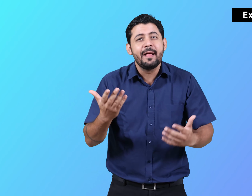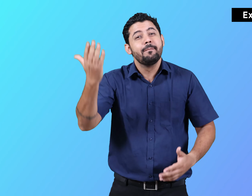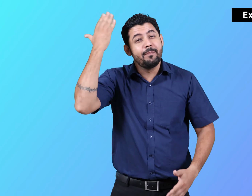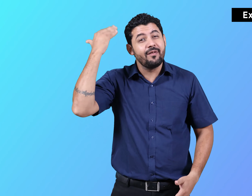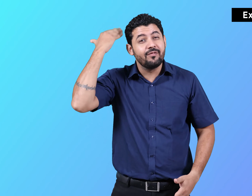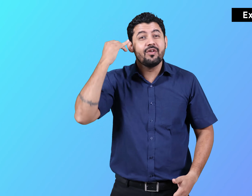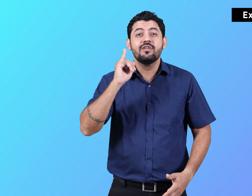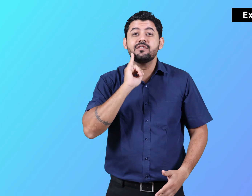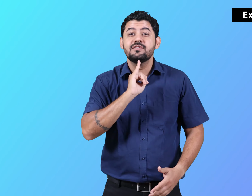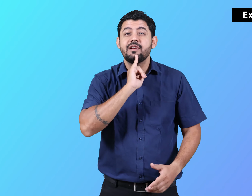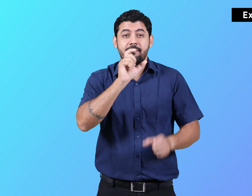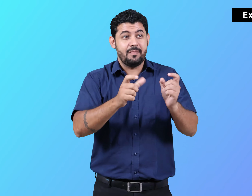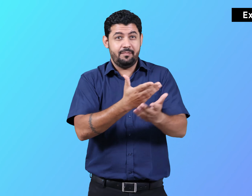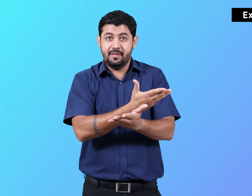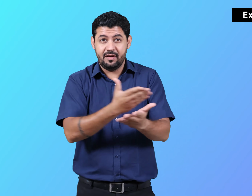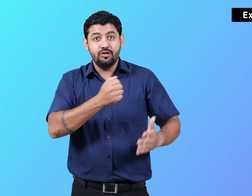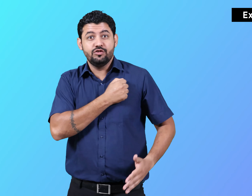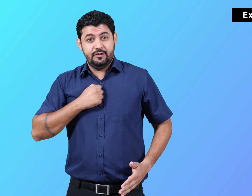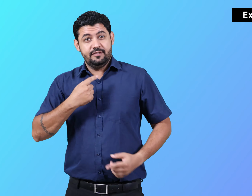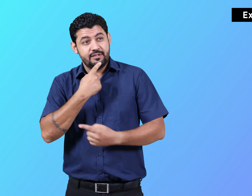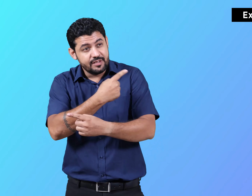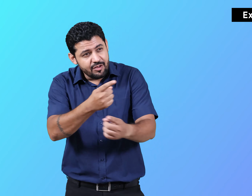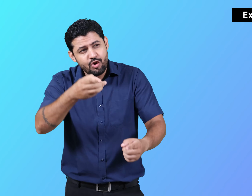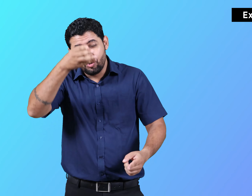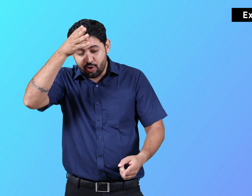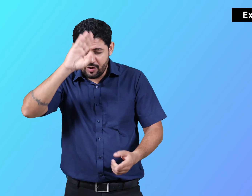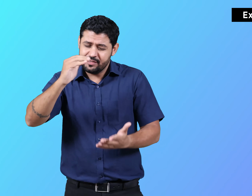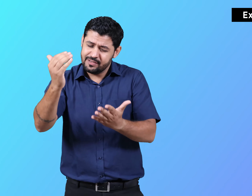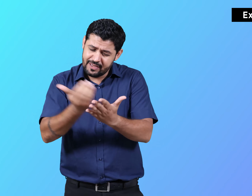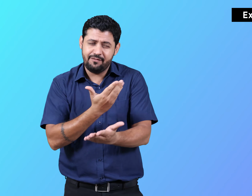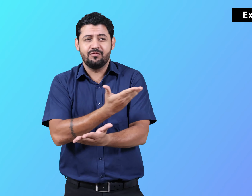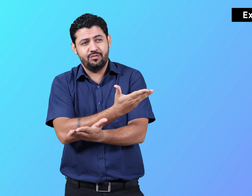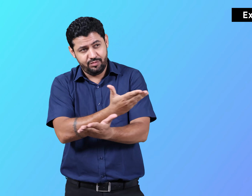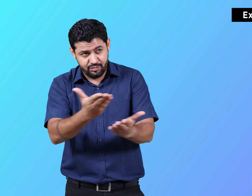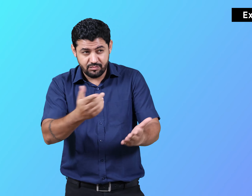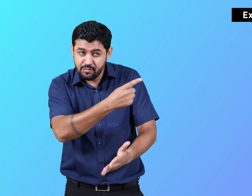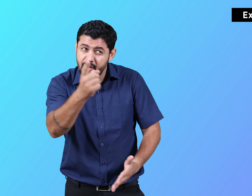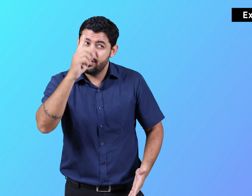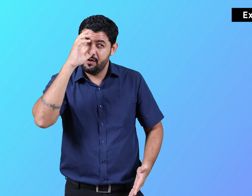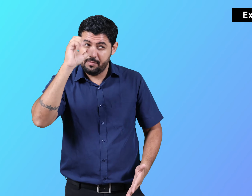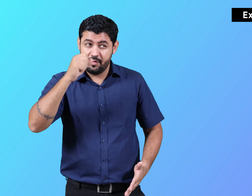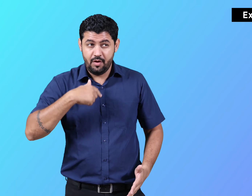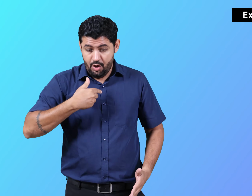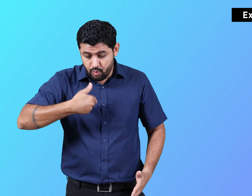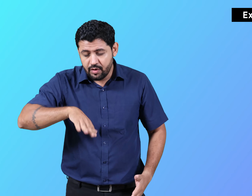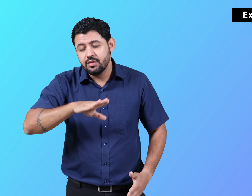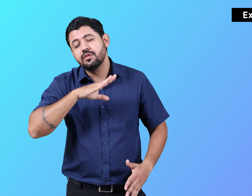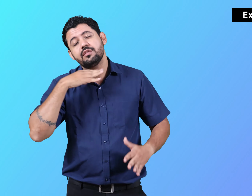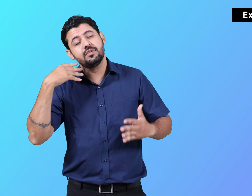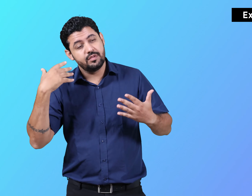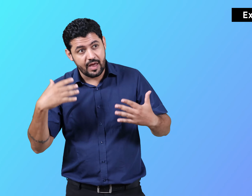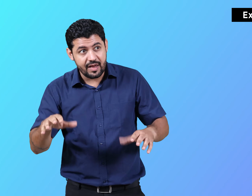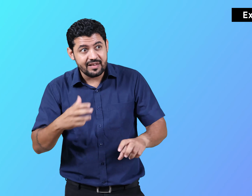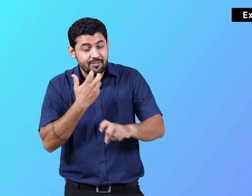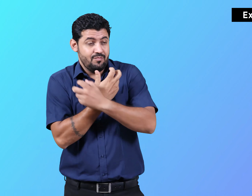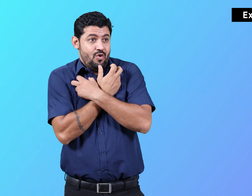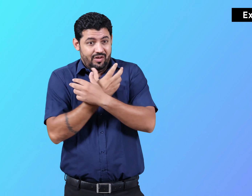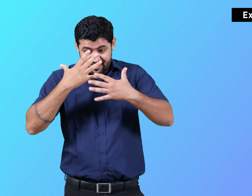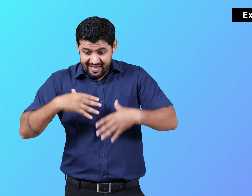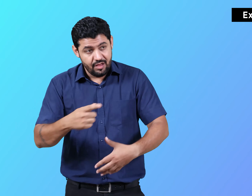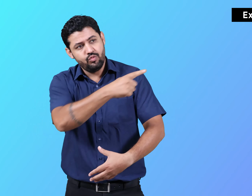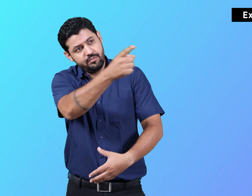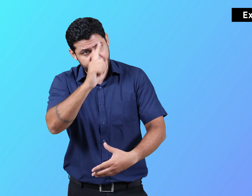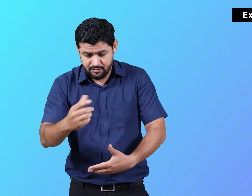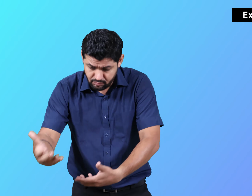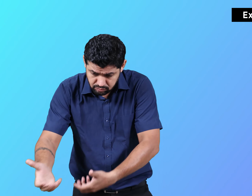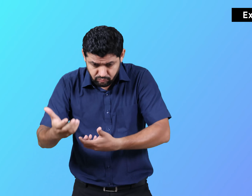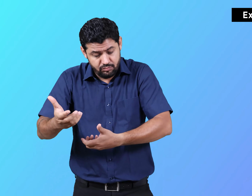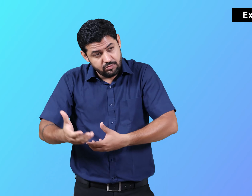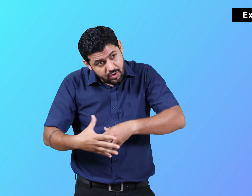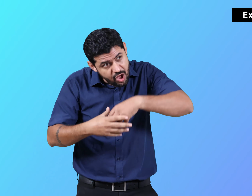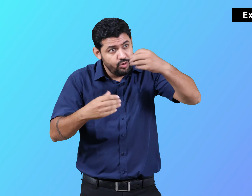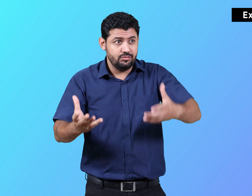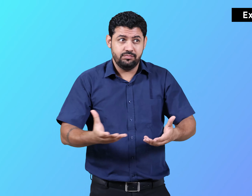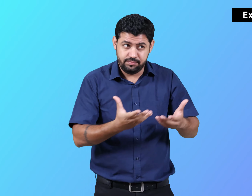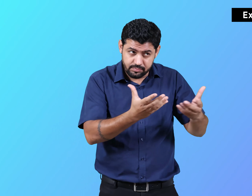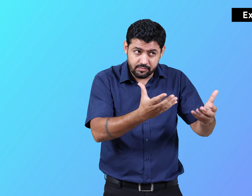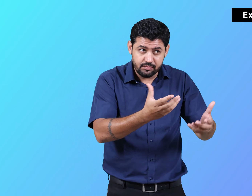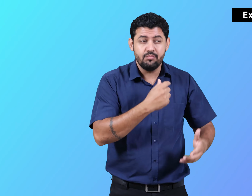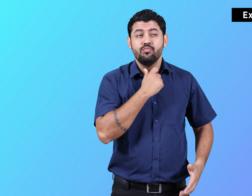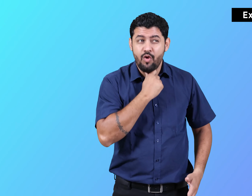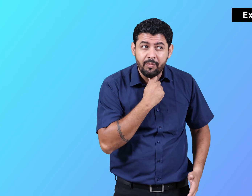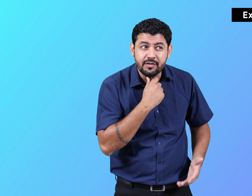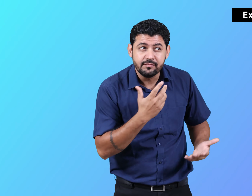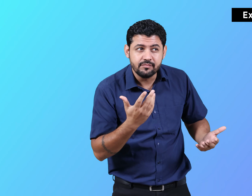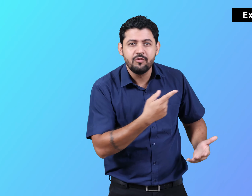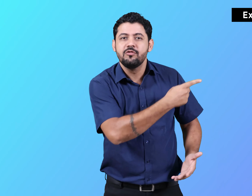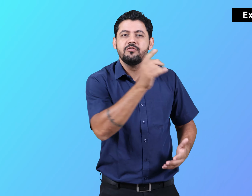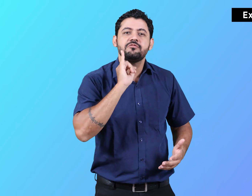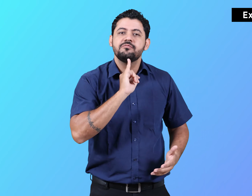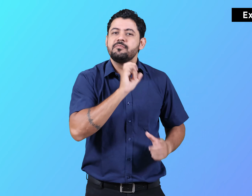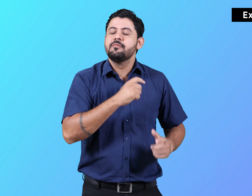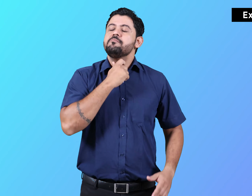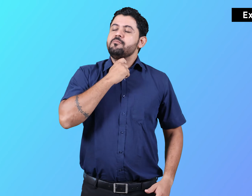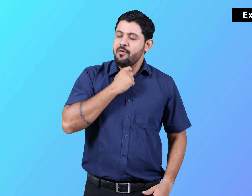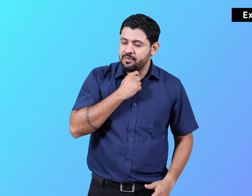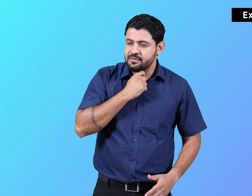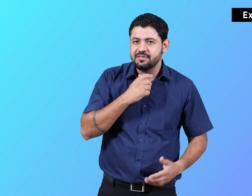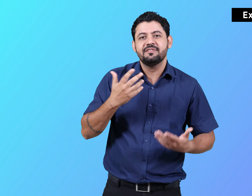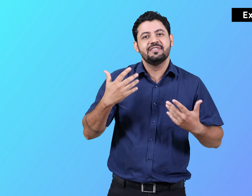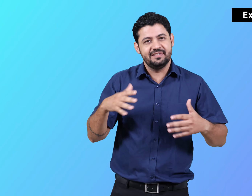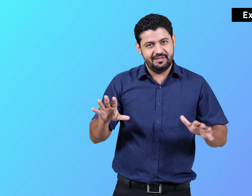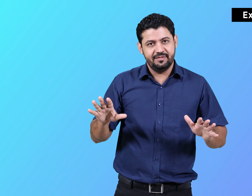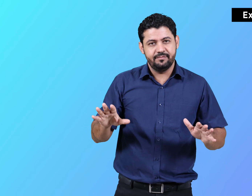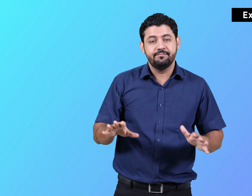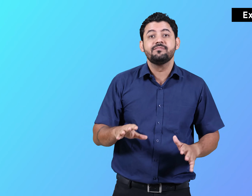he made the Israelites promise to do this for him. He said, “When God saves you, remember to carry my bones with you out of Egypt.”